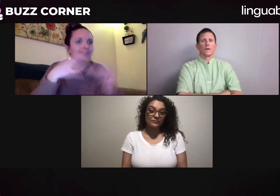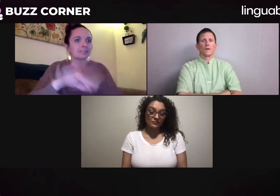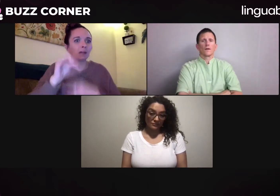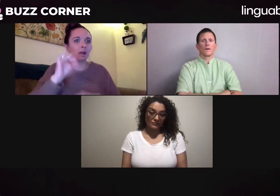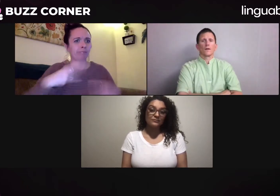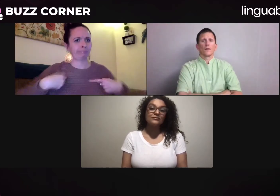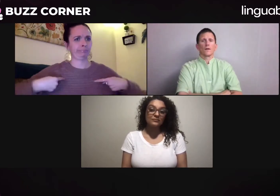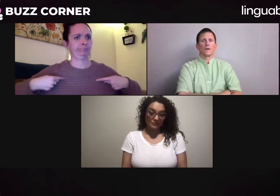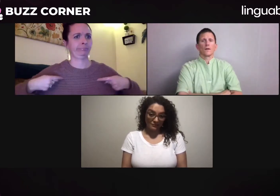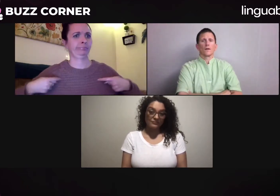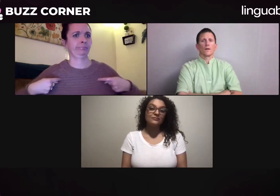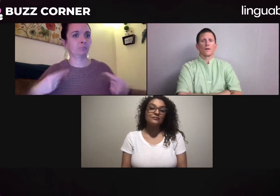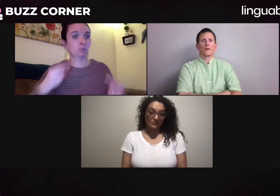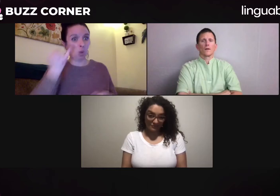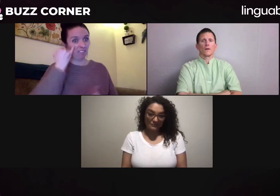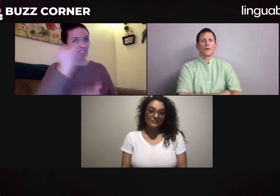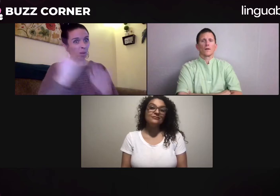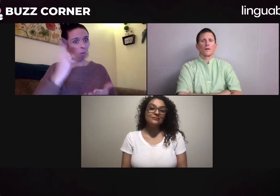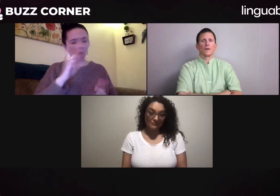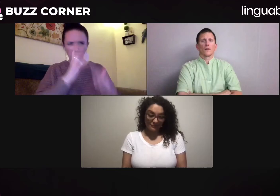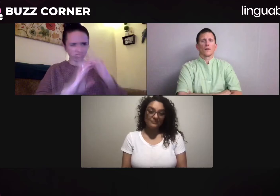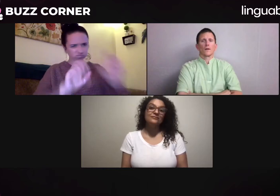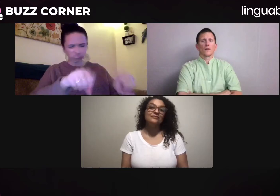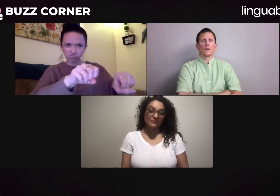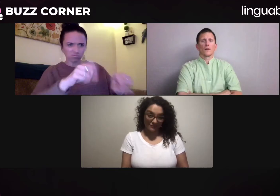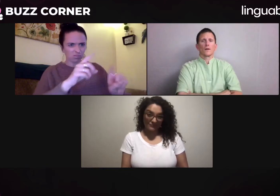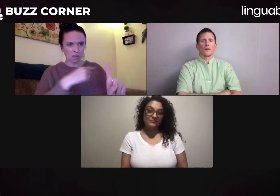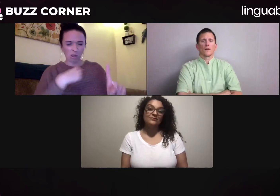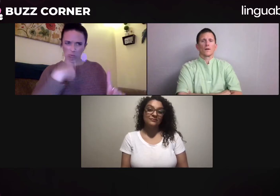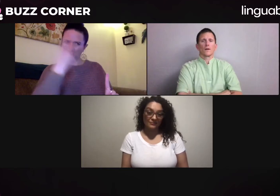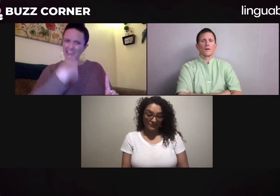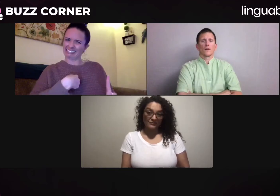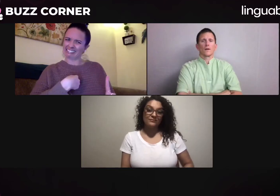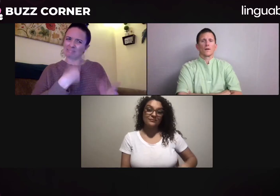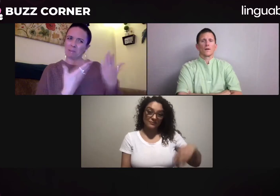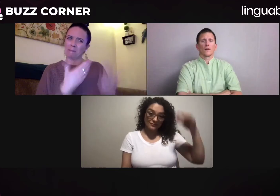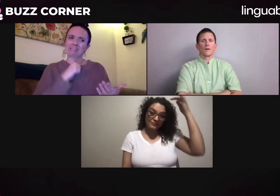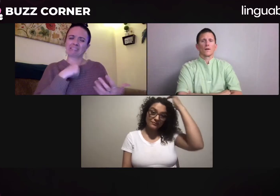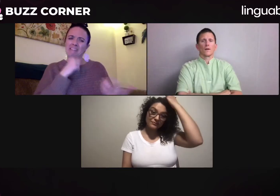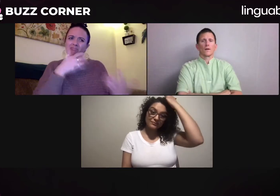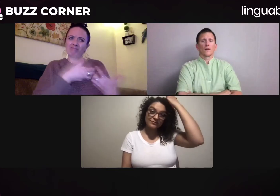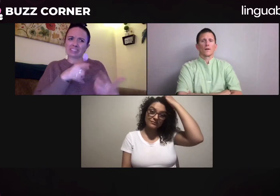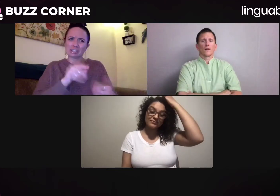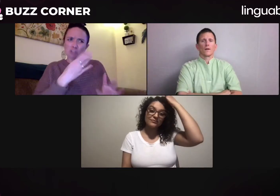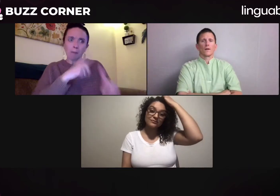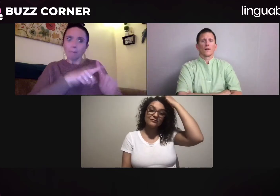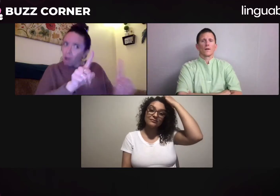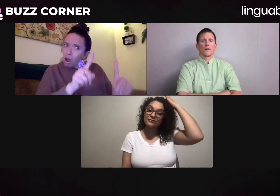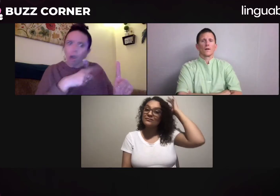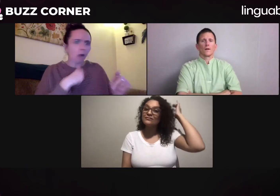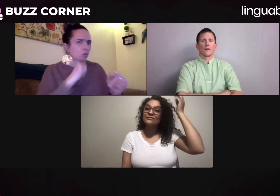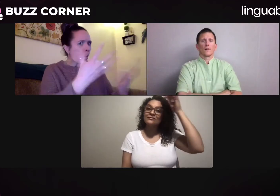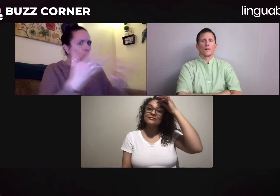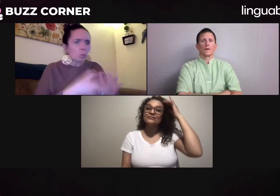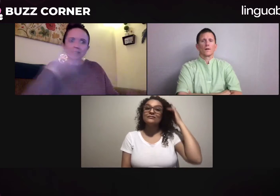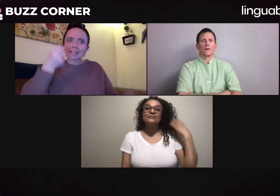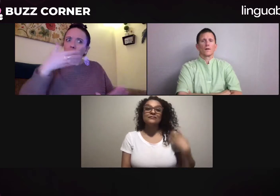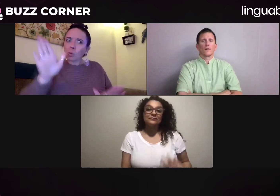and reach out to the other interpreters that they know or their community network to find somebody to fill those jobs, you know, and and maybe accepting